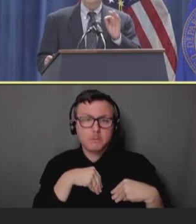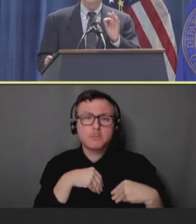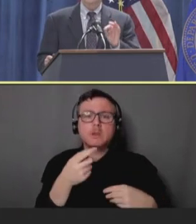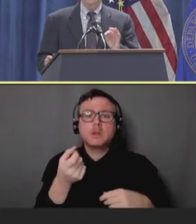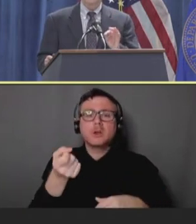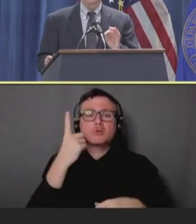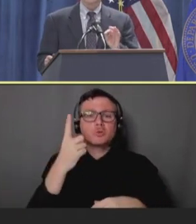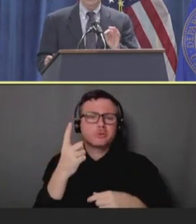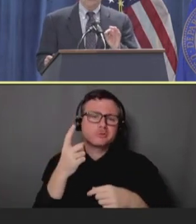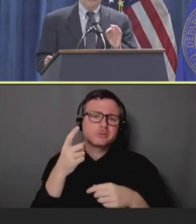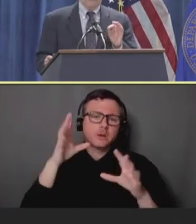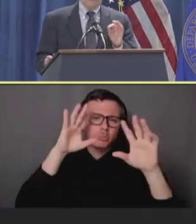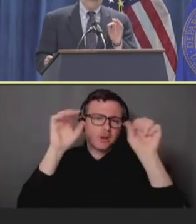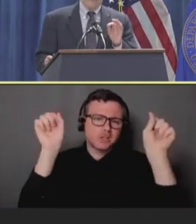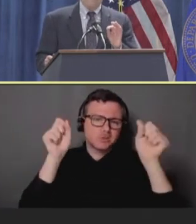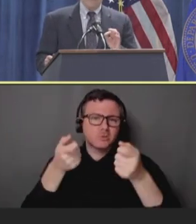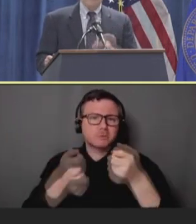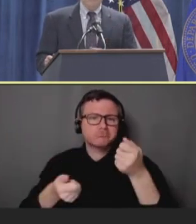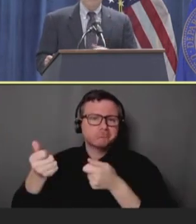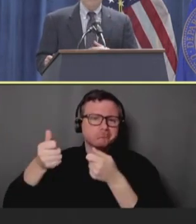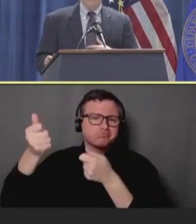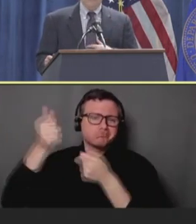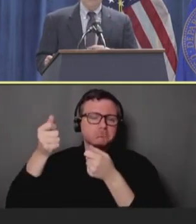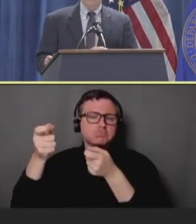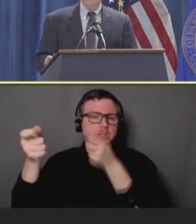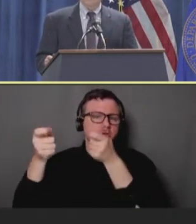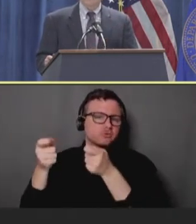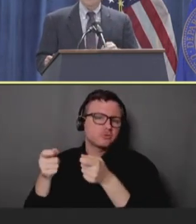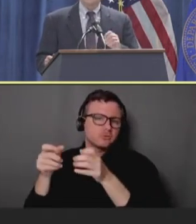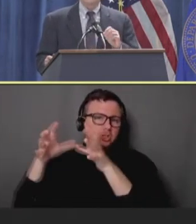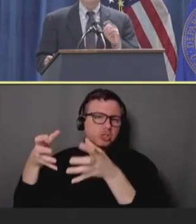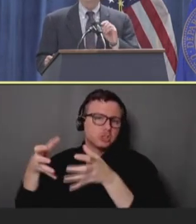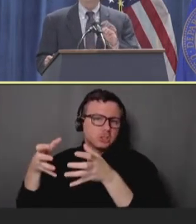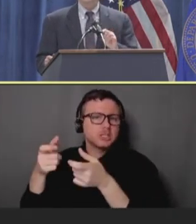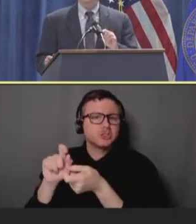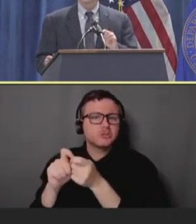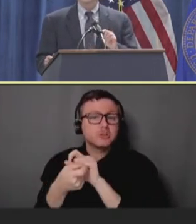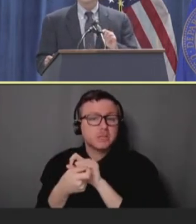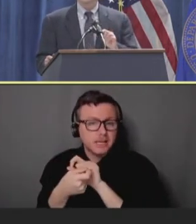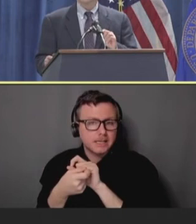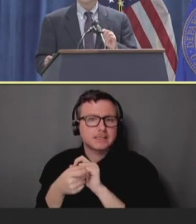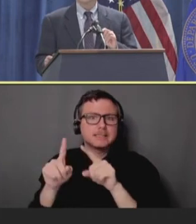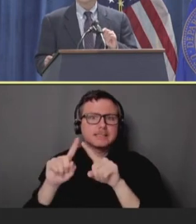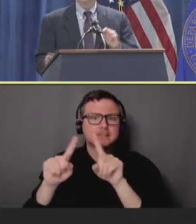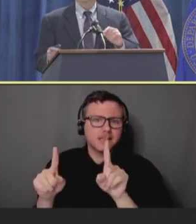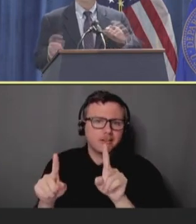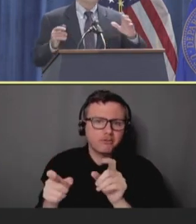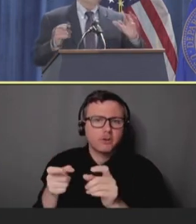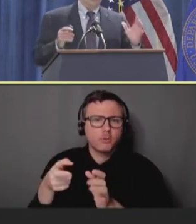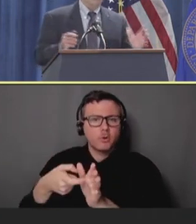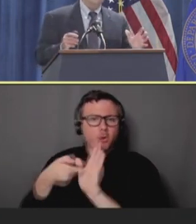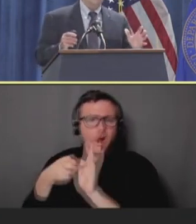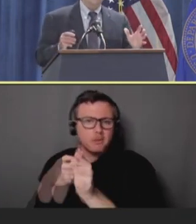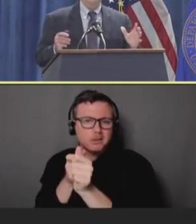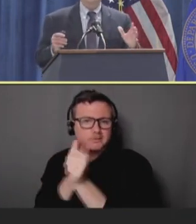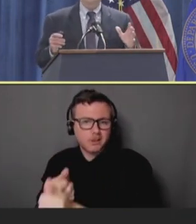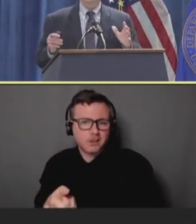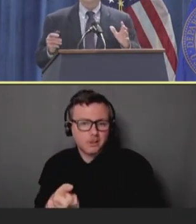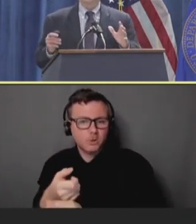Administrations change and mandates followed, and suddenly, a large part of the population